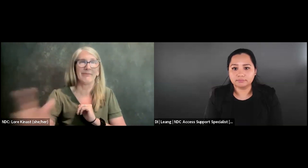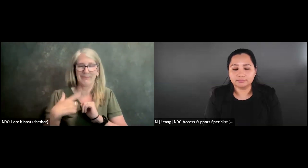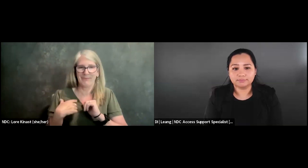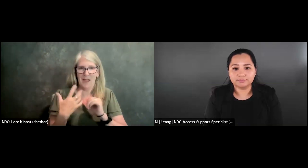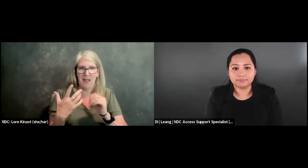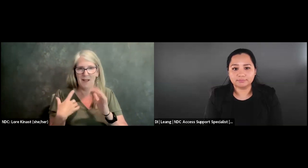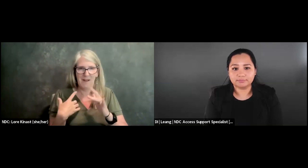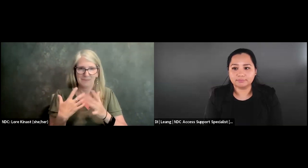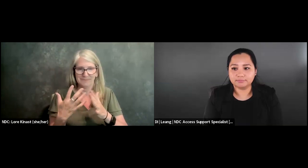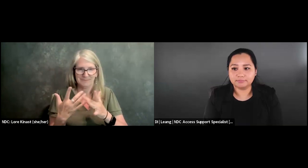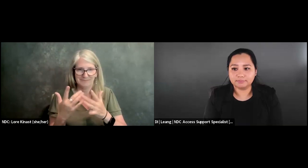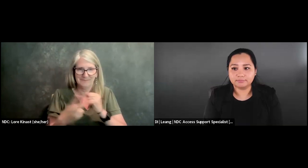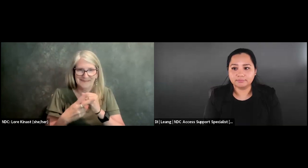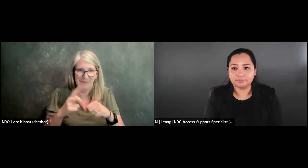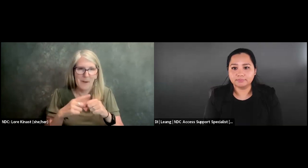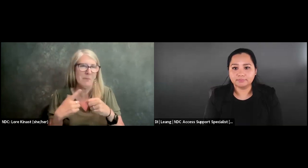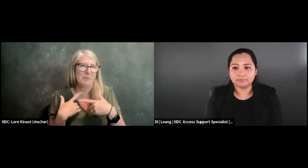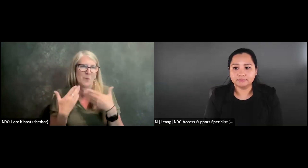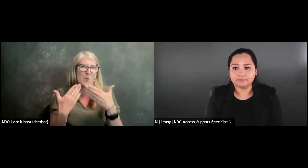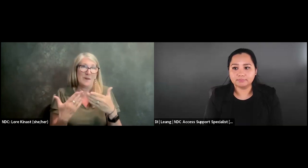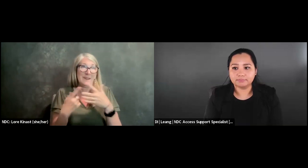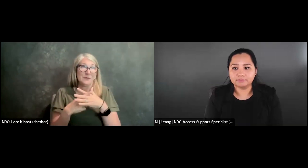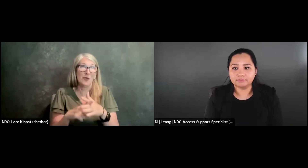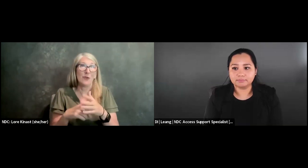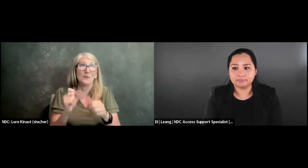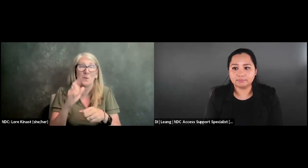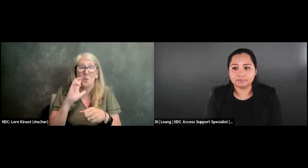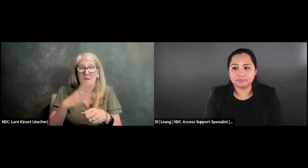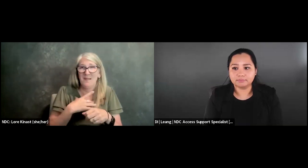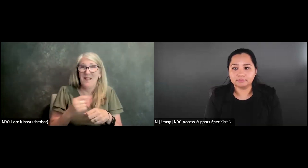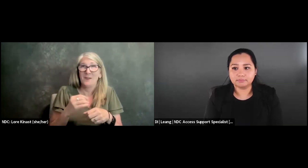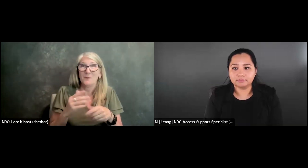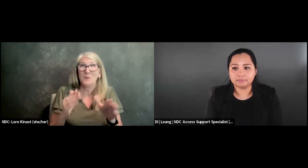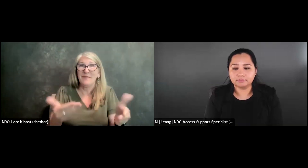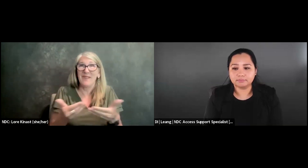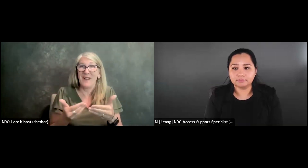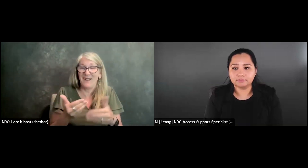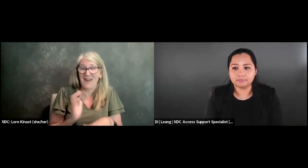With that, I want to go ahead and get started. I would like to invite our three presenters.